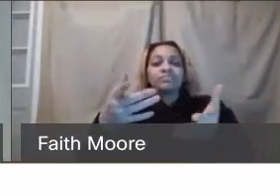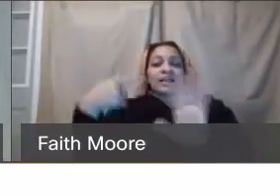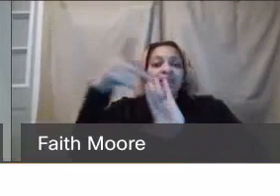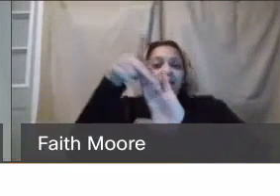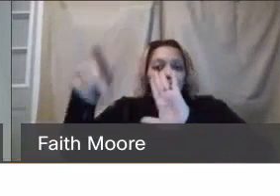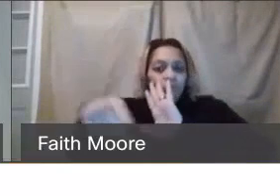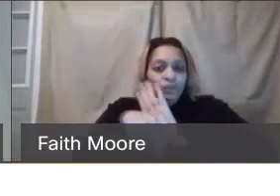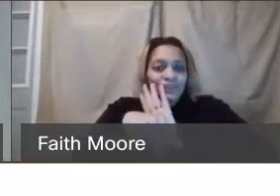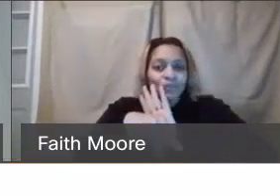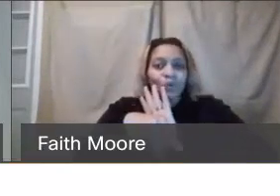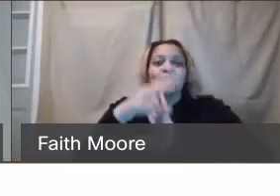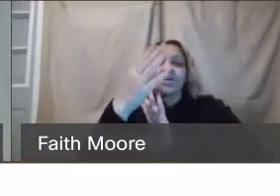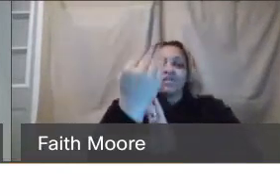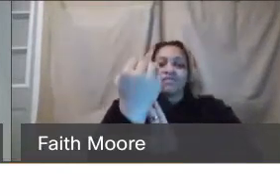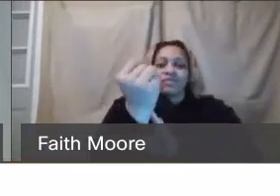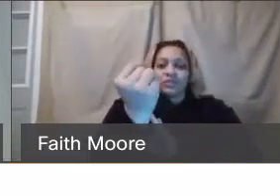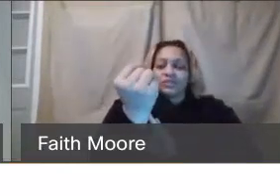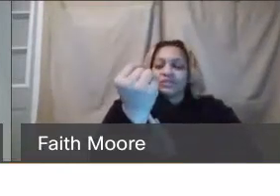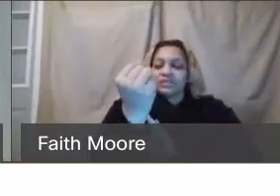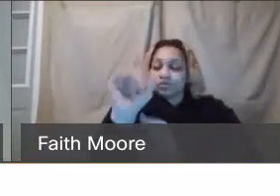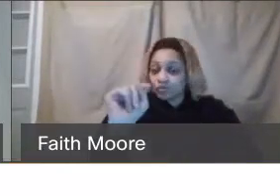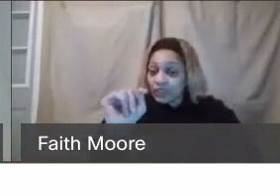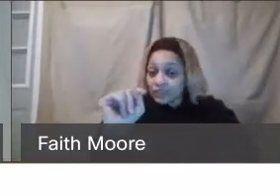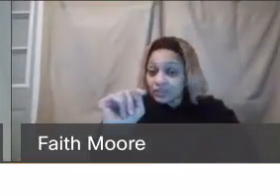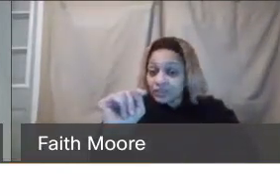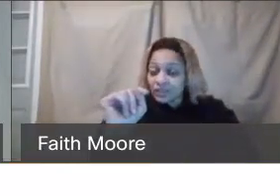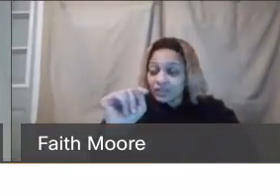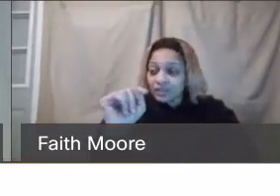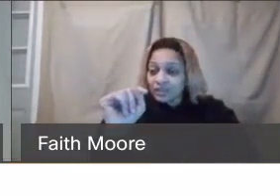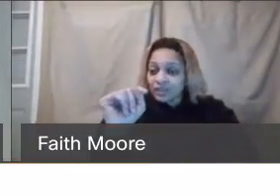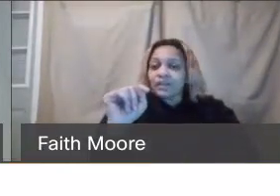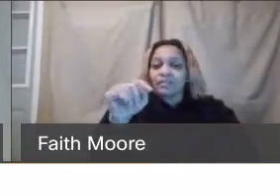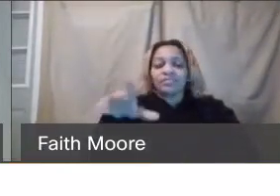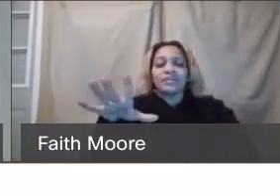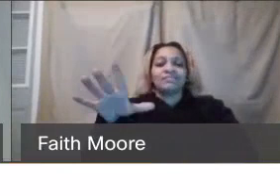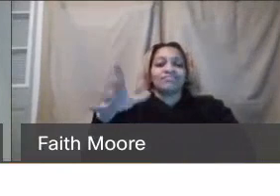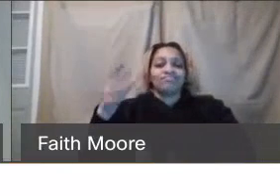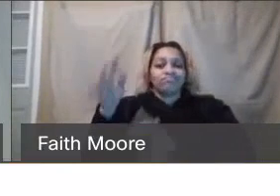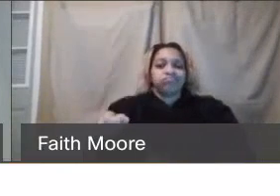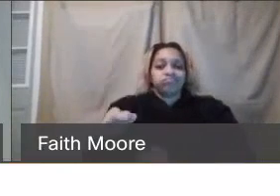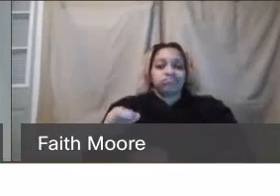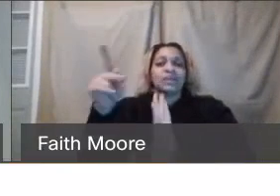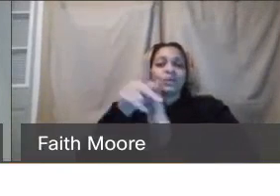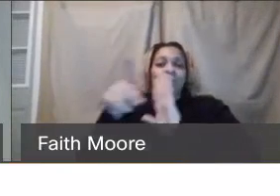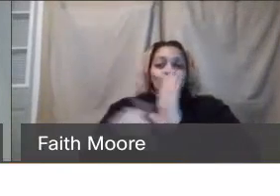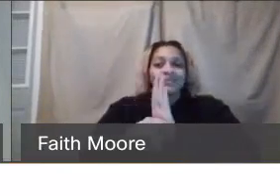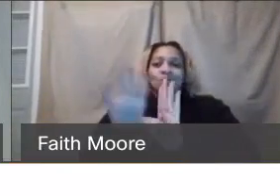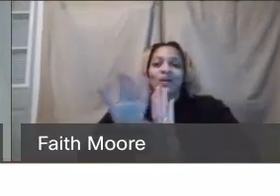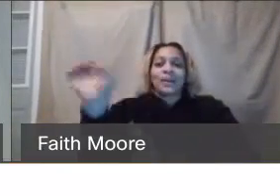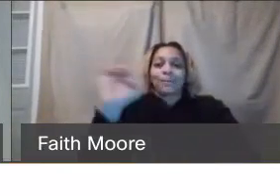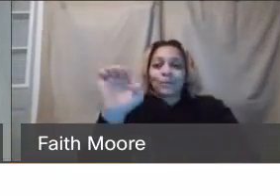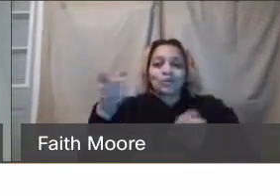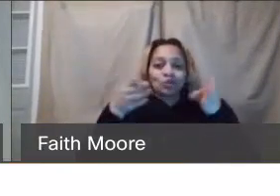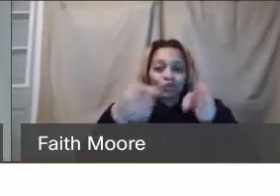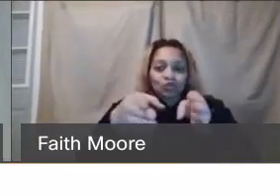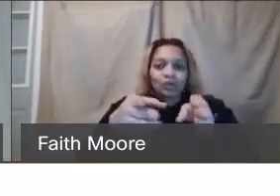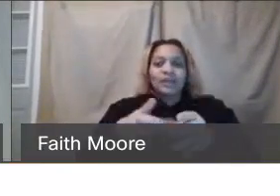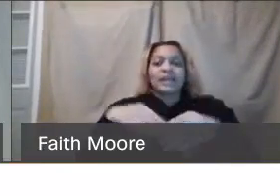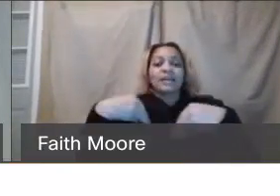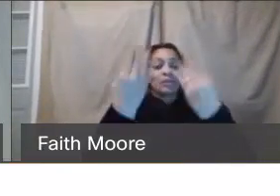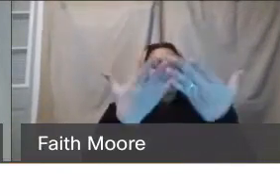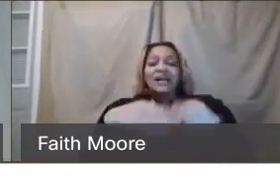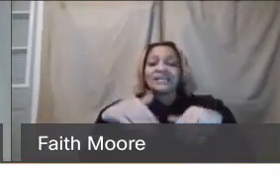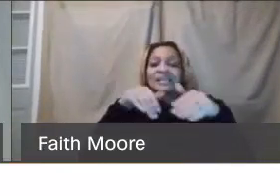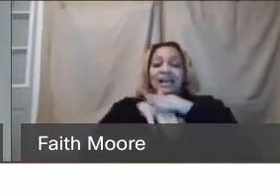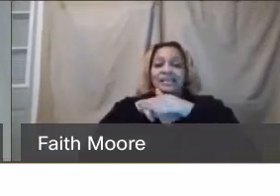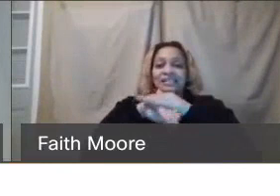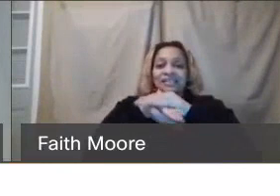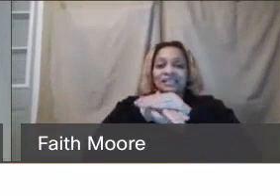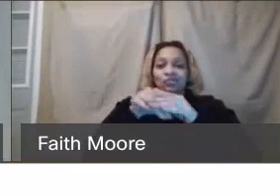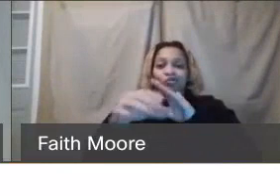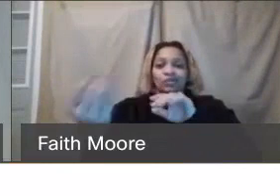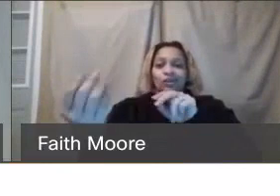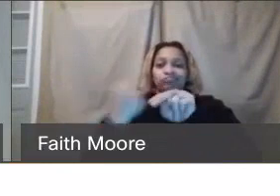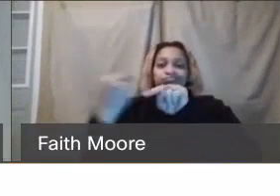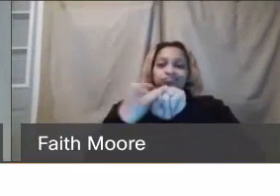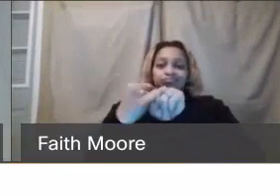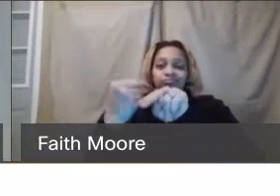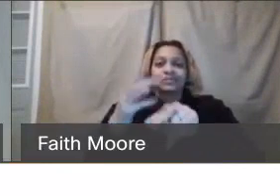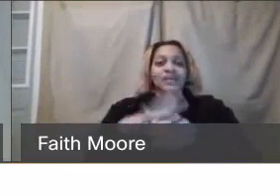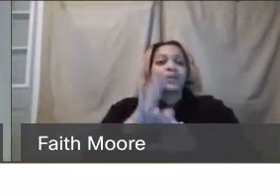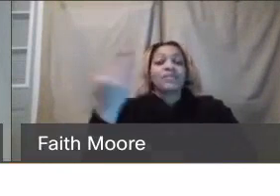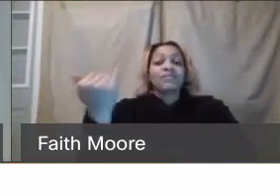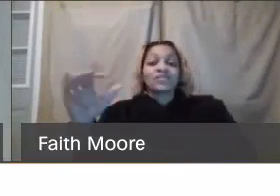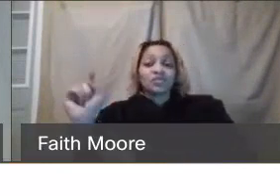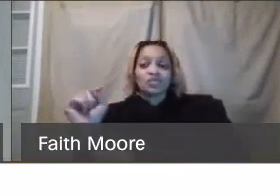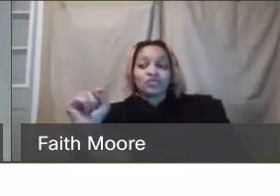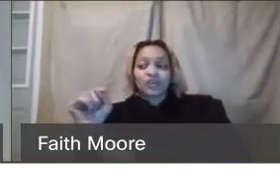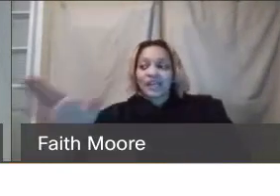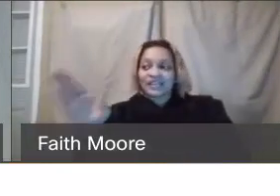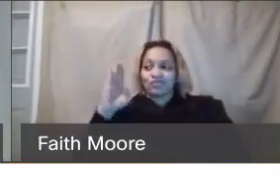Is a principal arterial 14th Street, which was also considered as a principal arterial truck routes no emergency route and provides main access to the freeway while 15th street provides lower traffic alternatives for bicycle access and direct access to the 14 street bicycle.